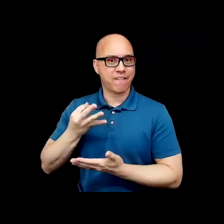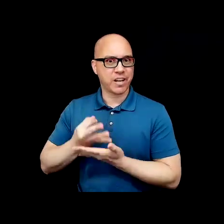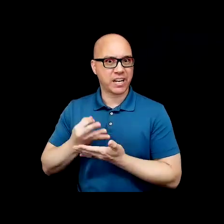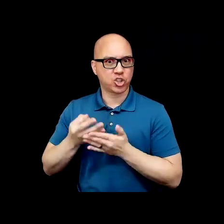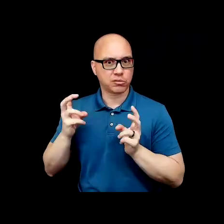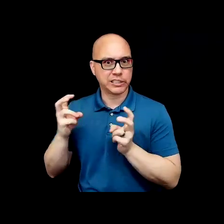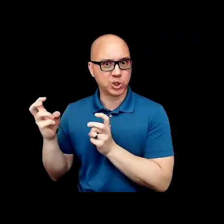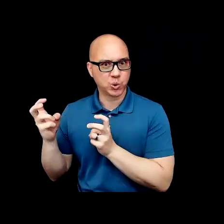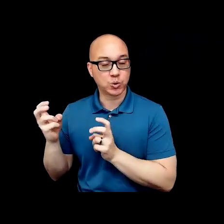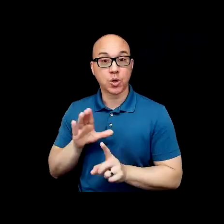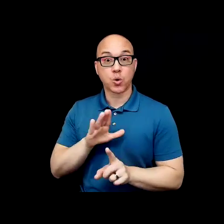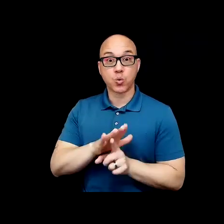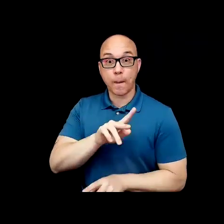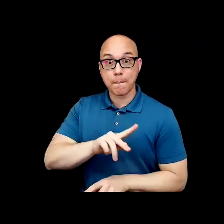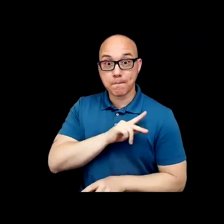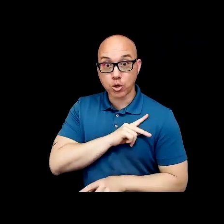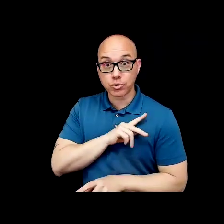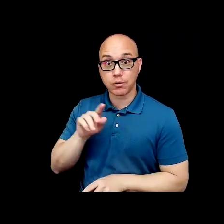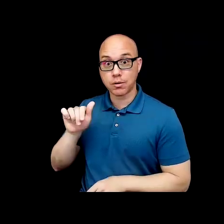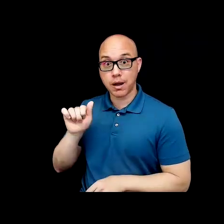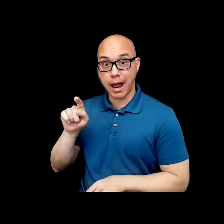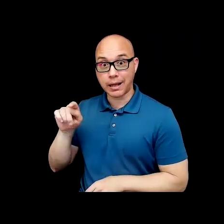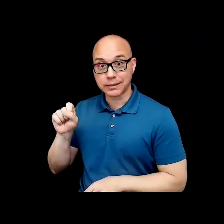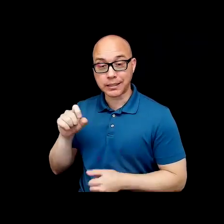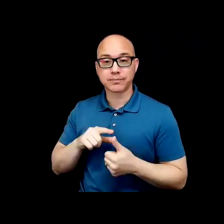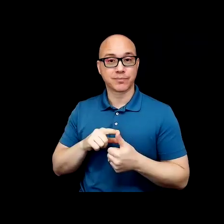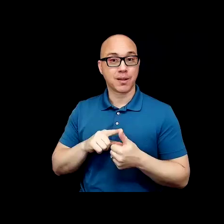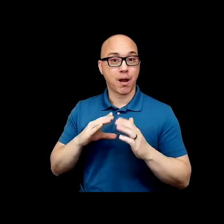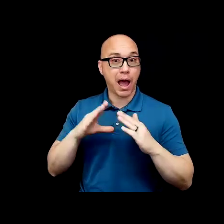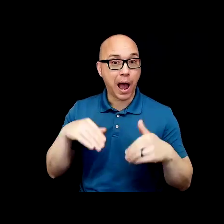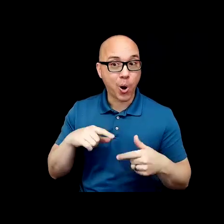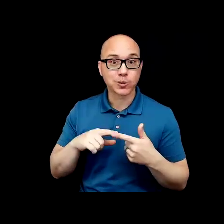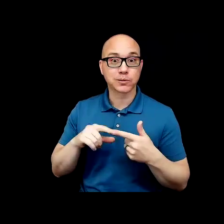your personal assets like your home, your bank account, or your -- your personal bank account,